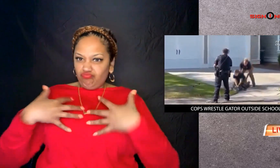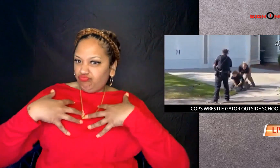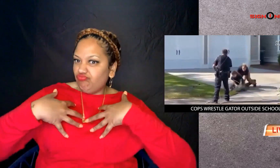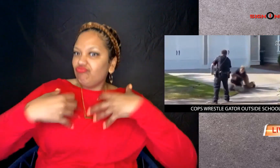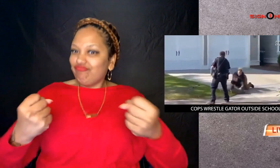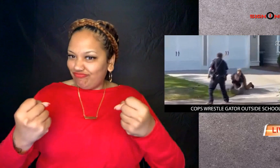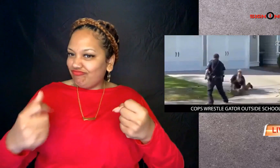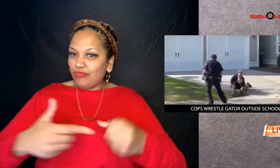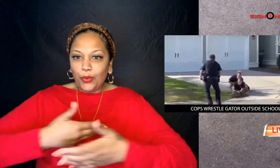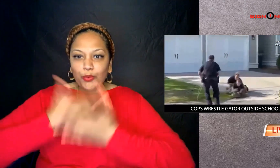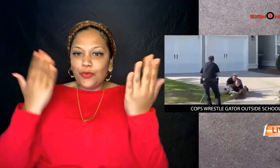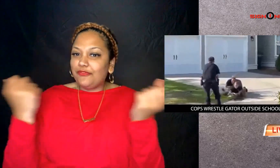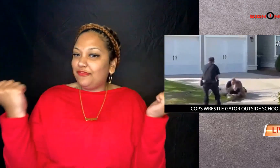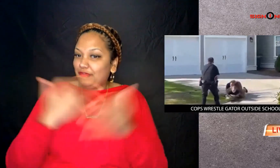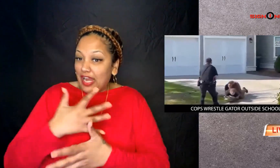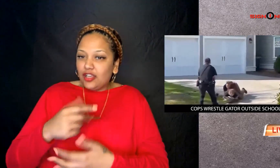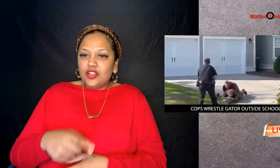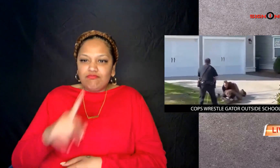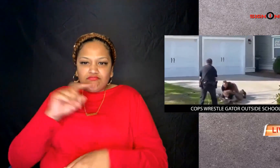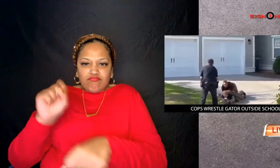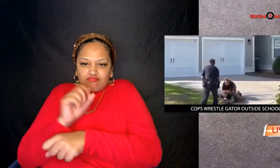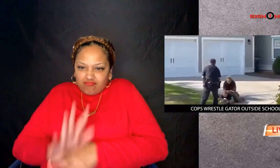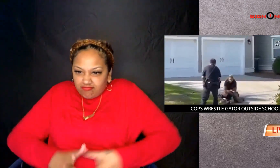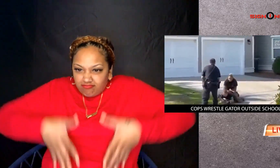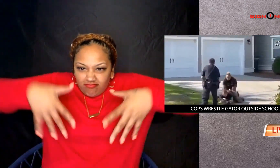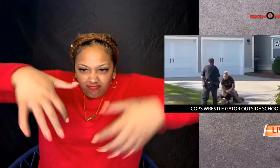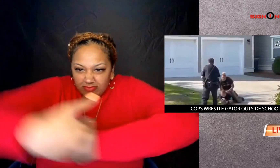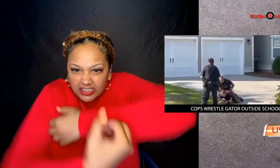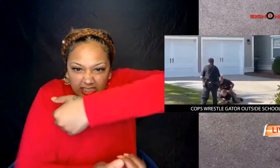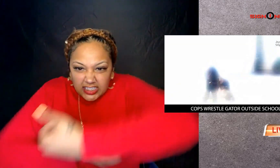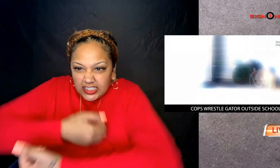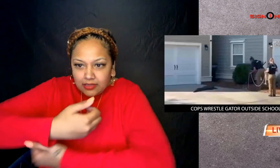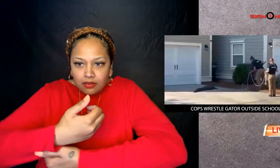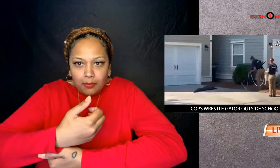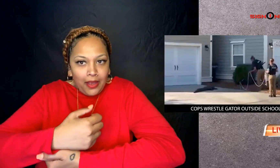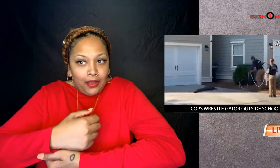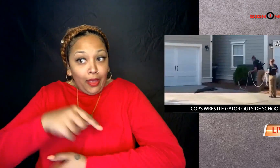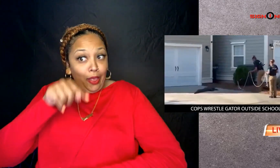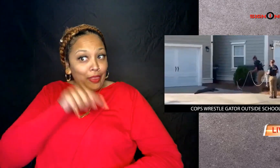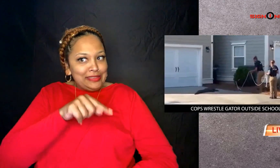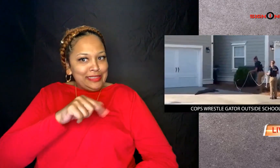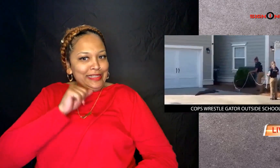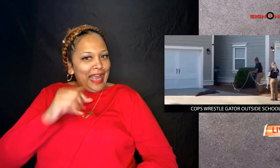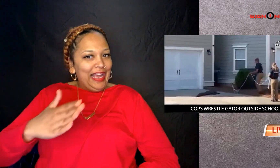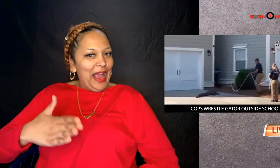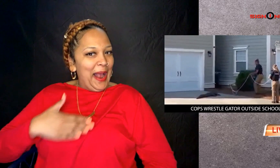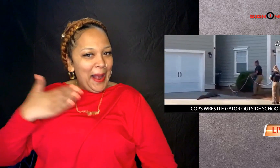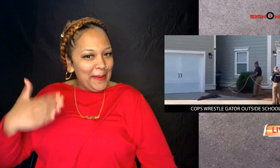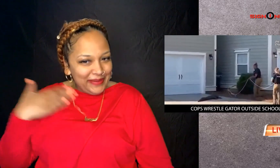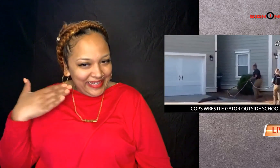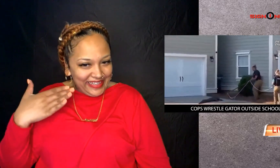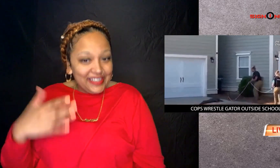the officers showed no fear they leapt on top of the alligator's back to subdue it and